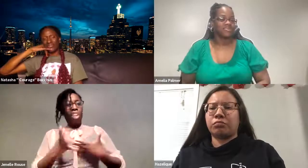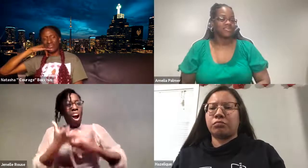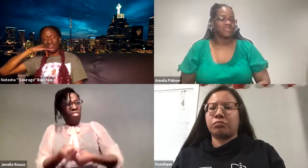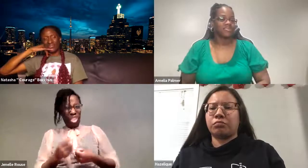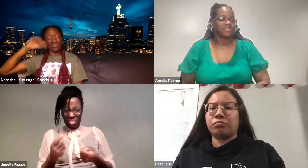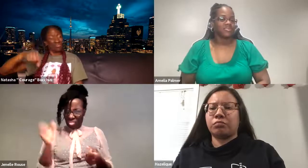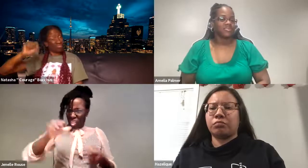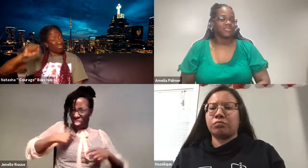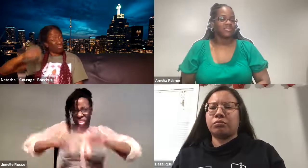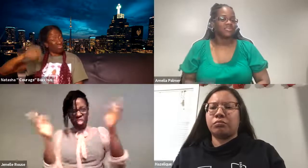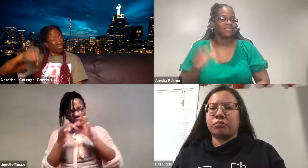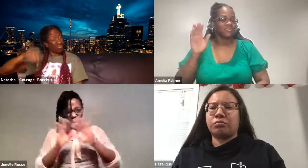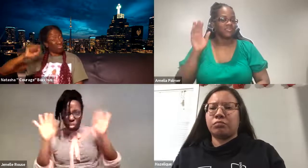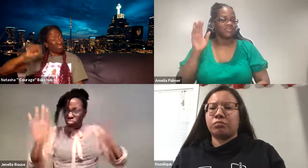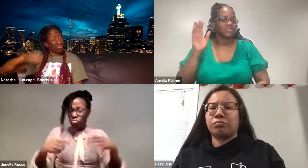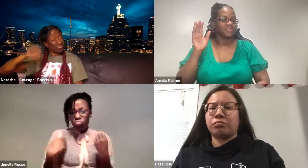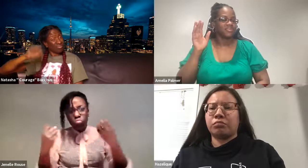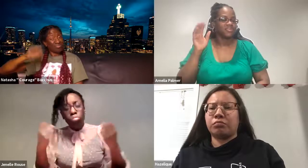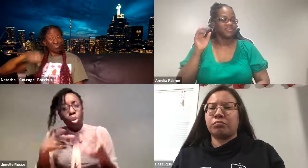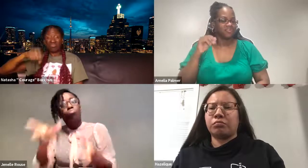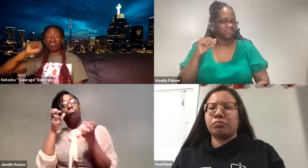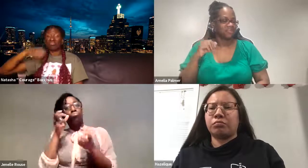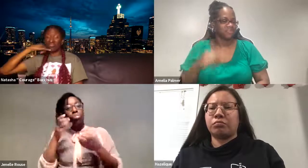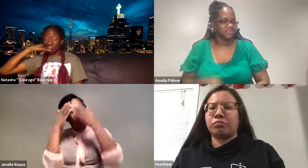i really want to learn more about language and me wanting to learn more about other people's